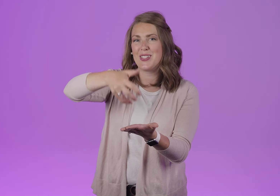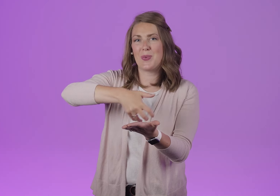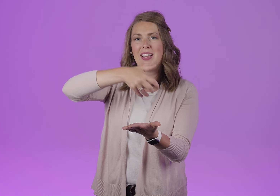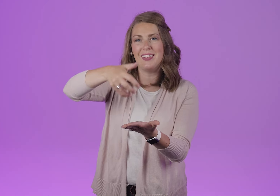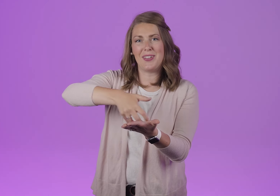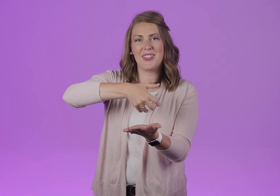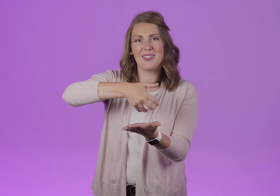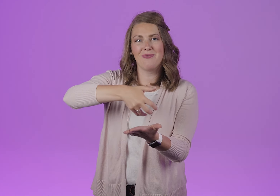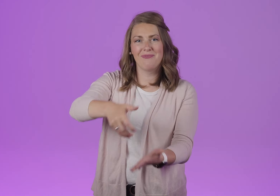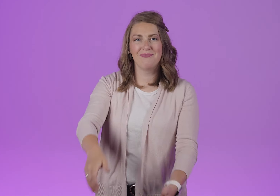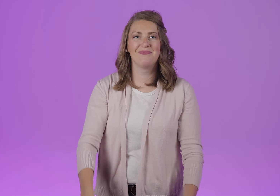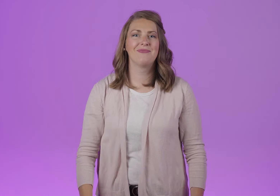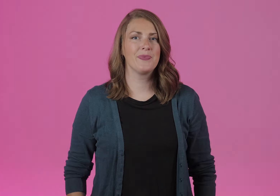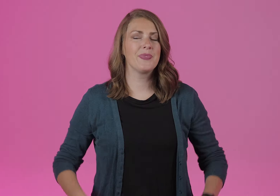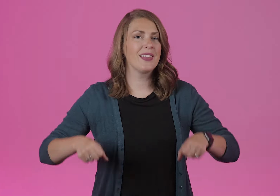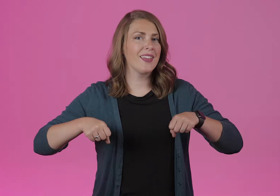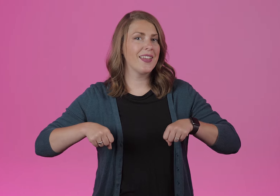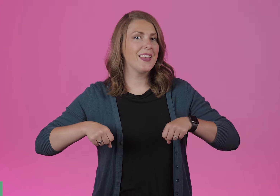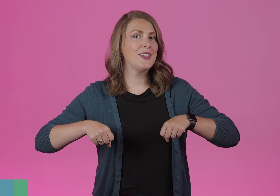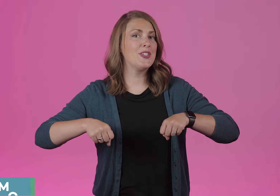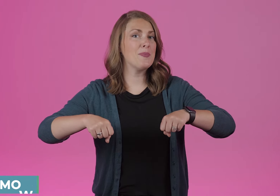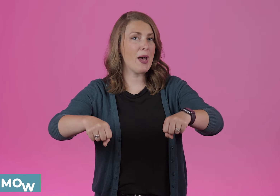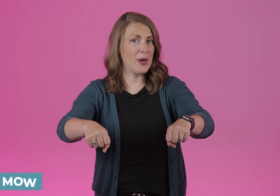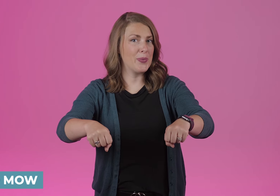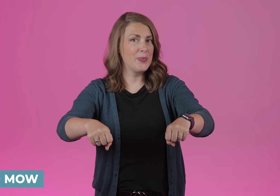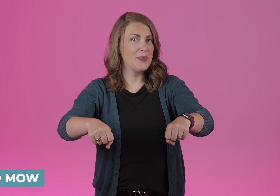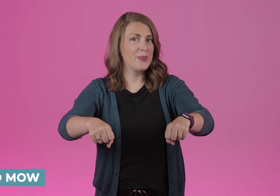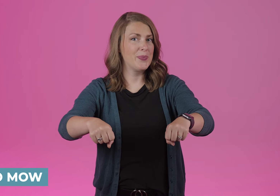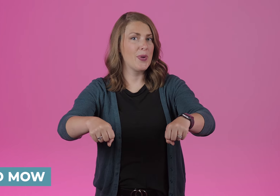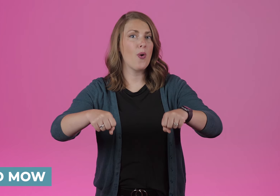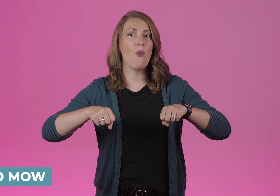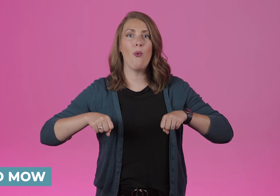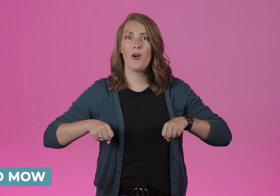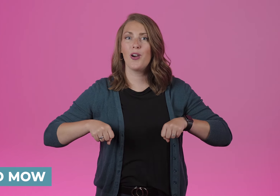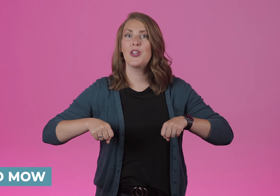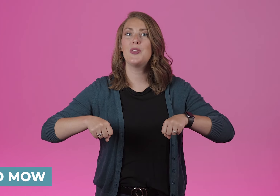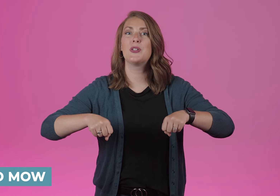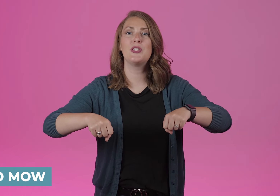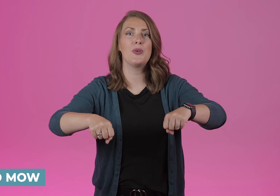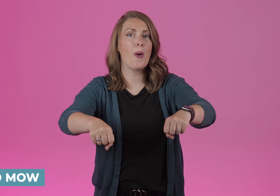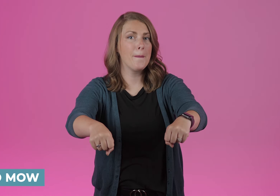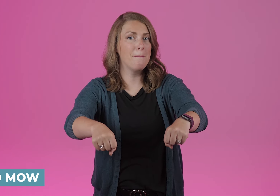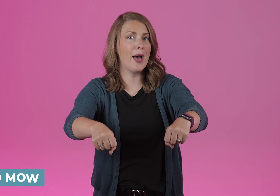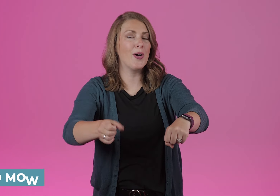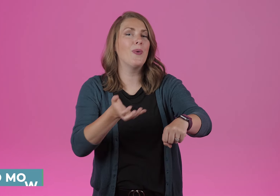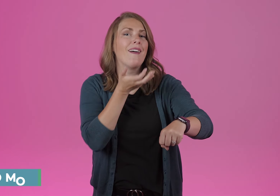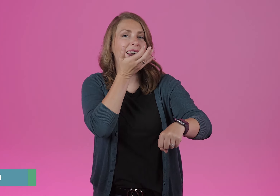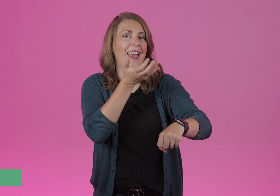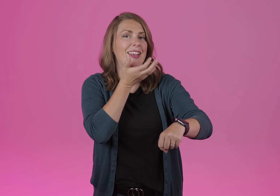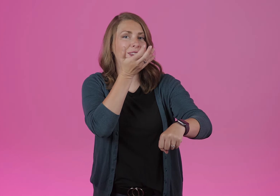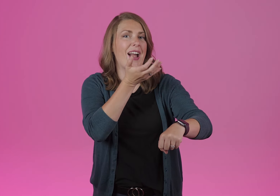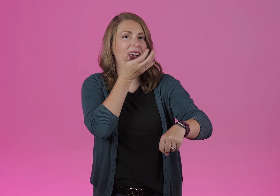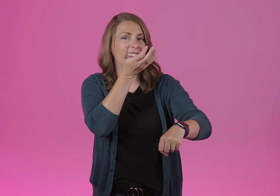to rake leads to mow. Or you can do mow and grass.